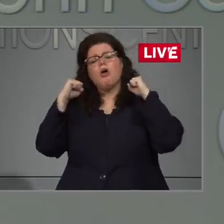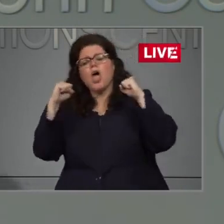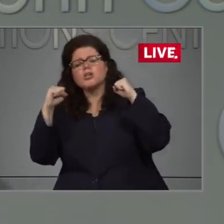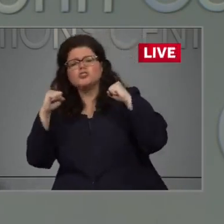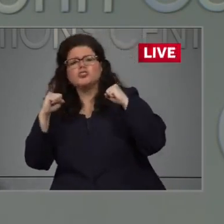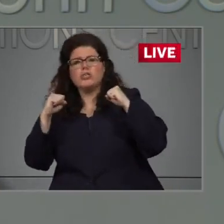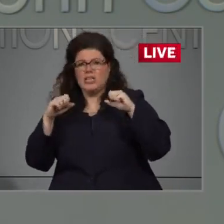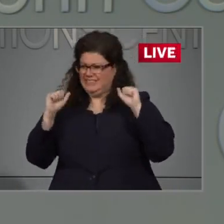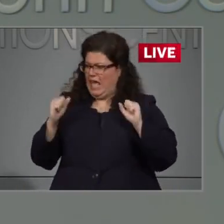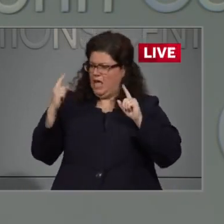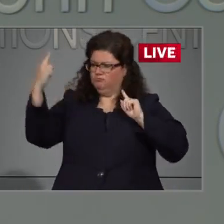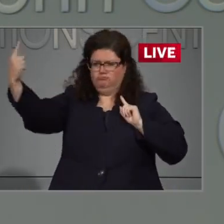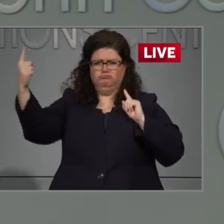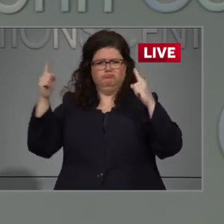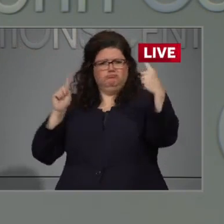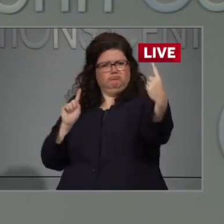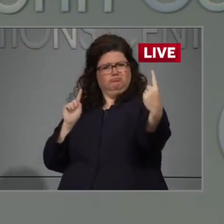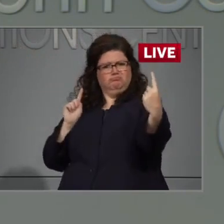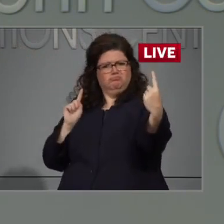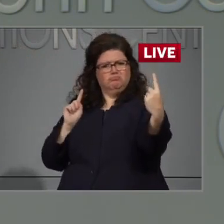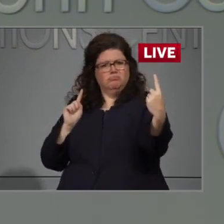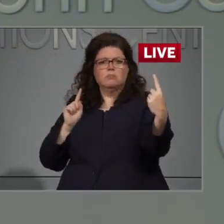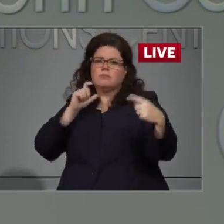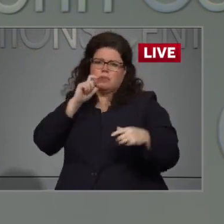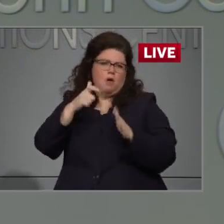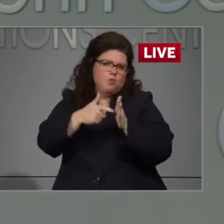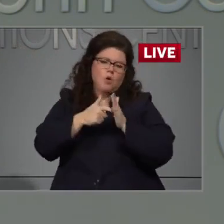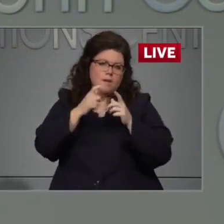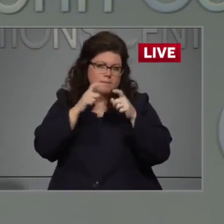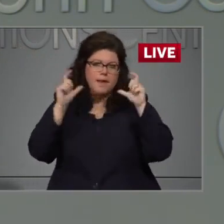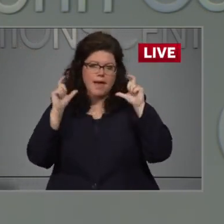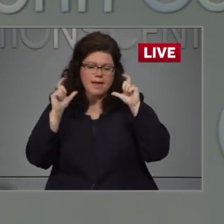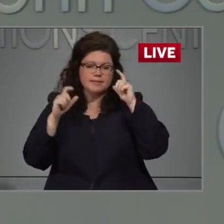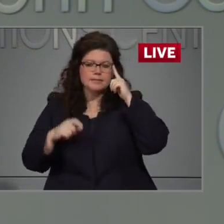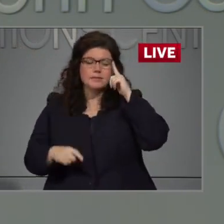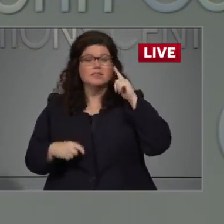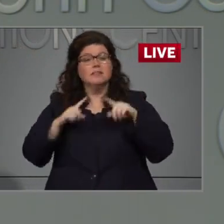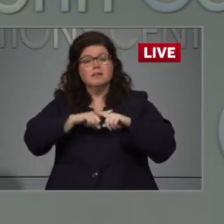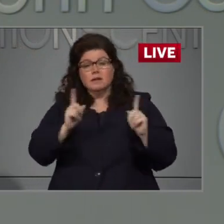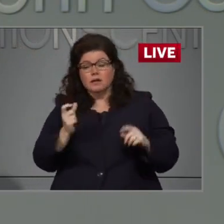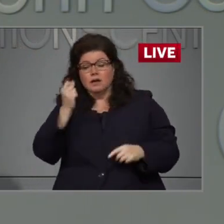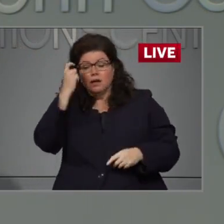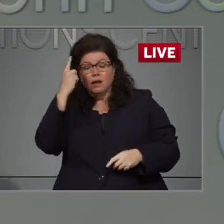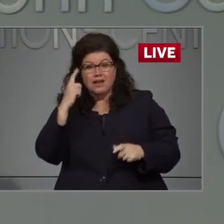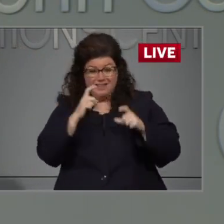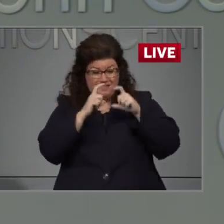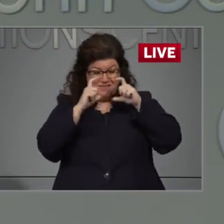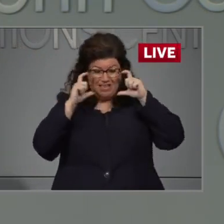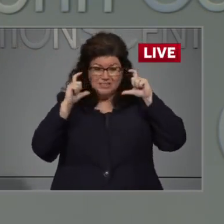WITHIN SIX FEET OF OTHERS. OVERWHELMING EVIDENCE THAT IS GROWING BY THE WEEK.